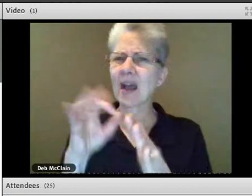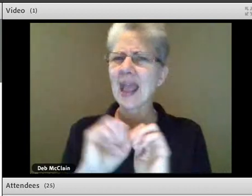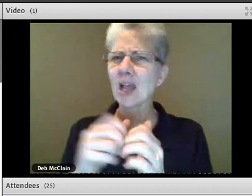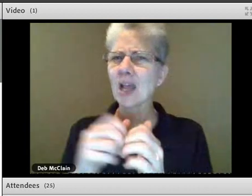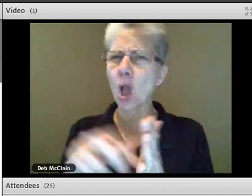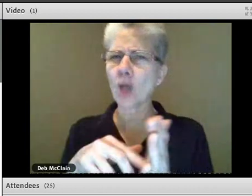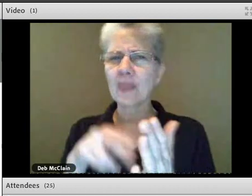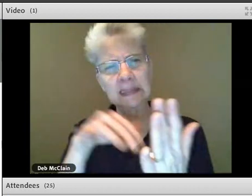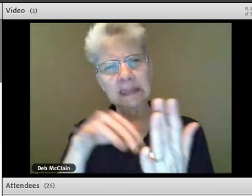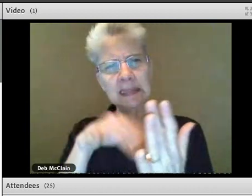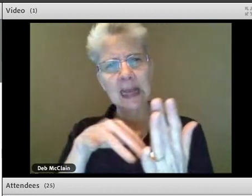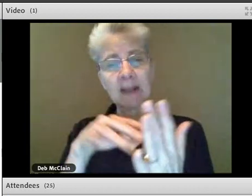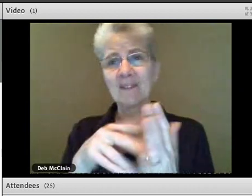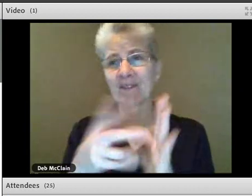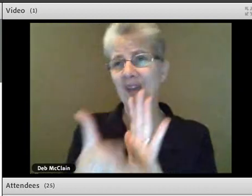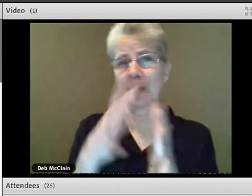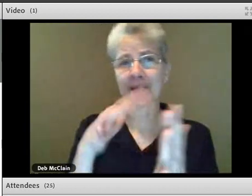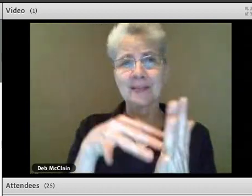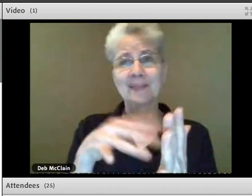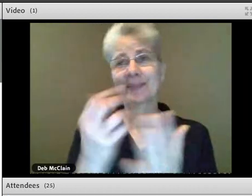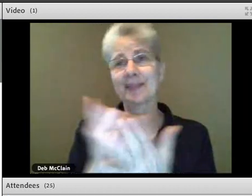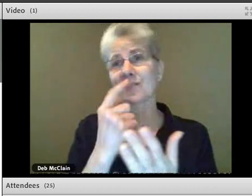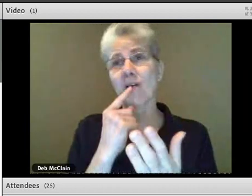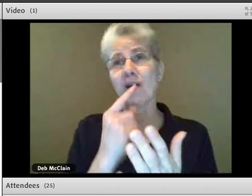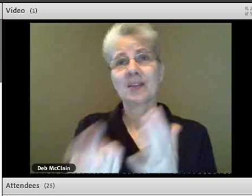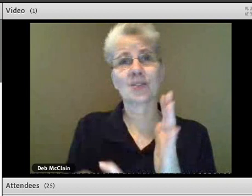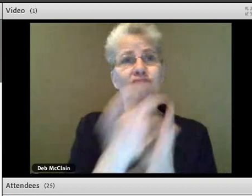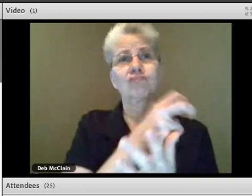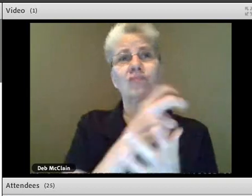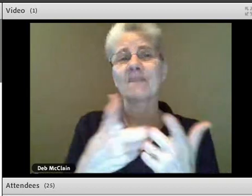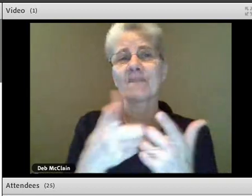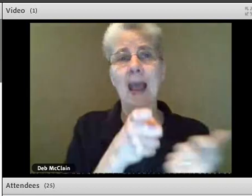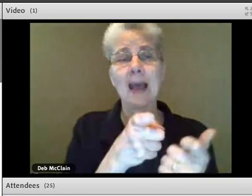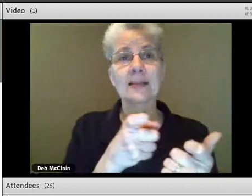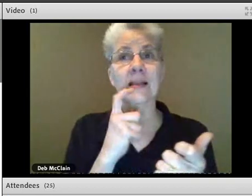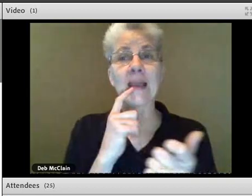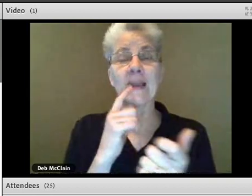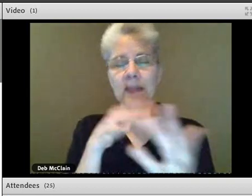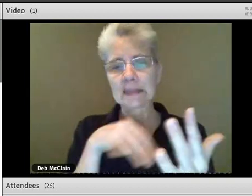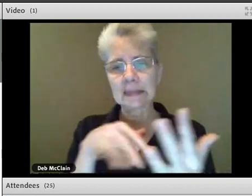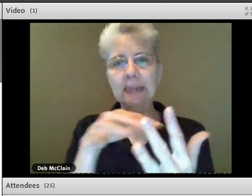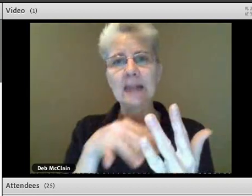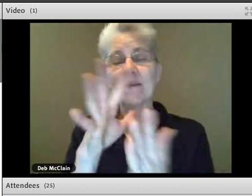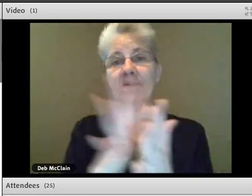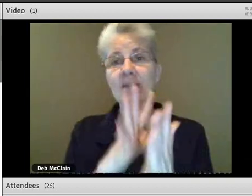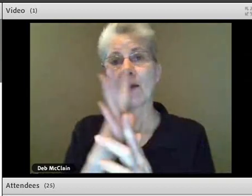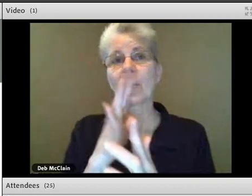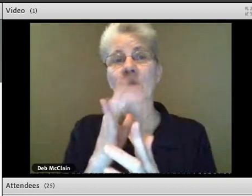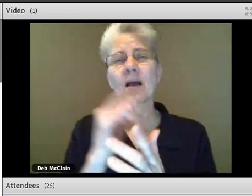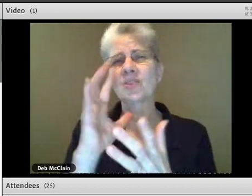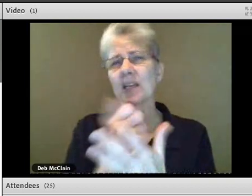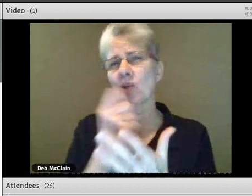If they looked at it for 5 minutes, chances are they sped through it. If they looked at it for 5 hours, chances are they didn't absorb it correctly,